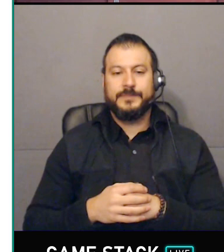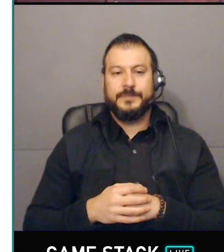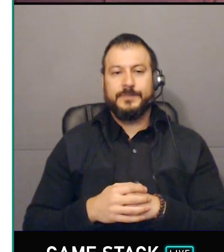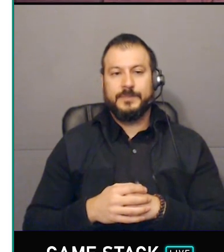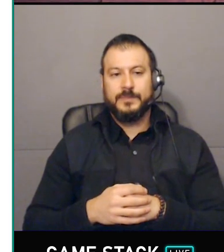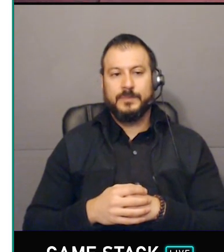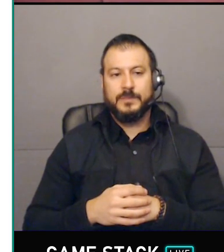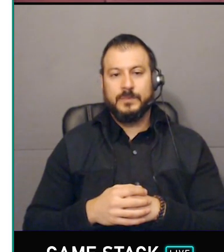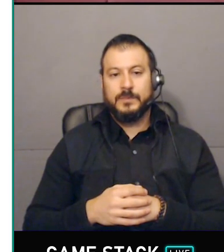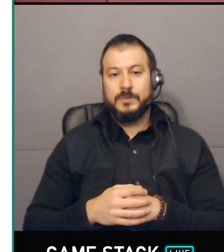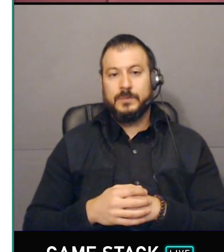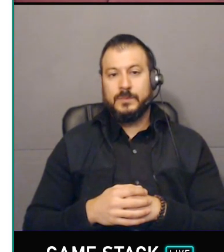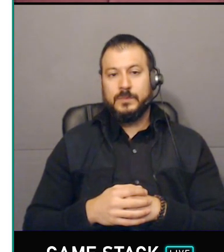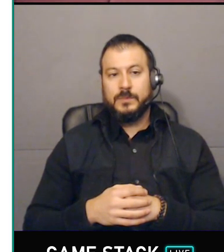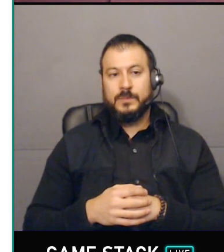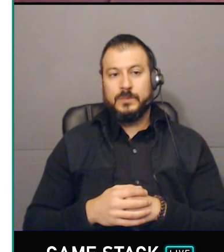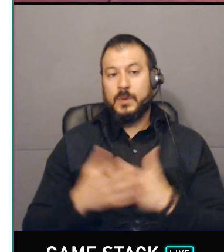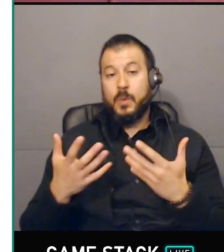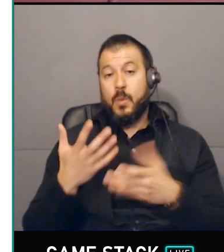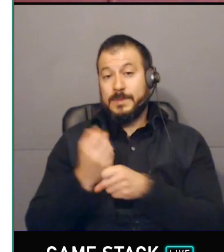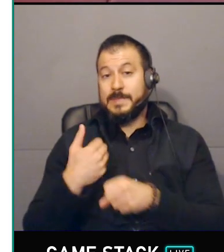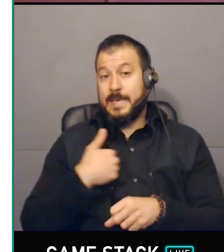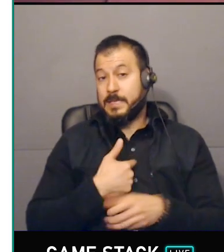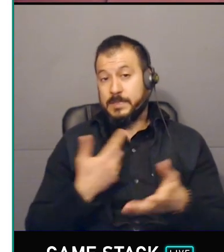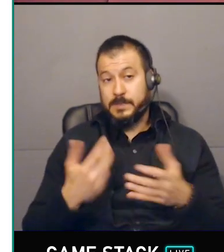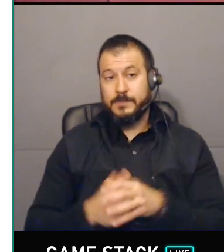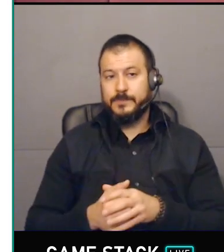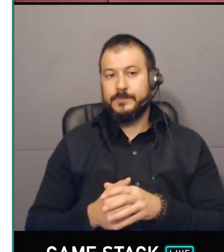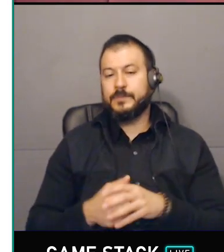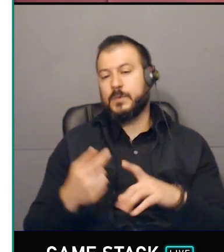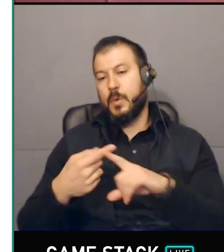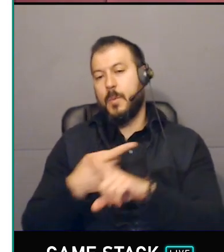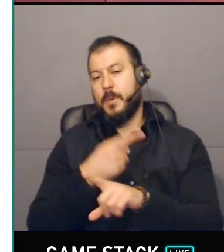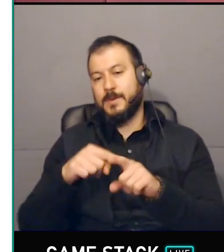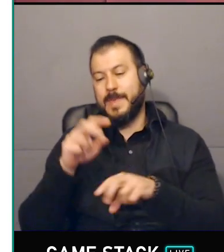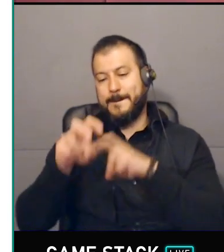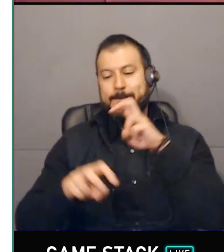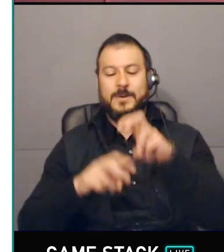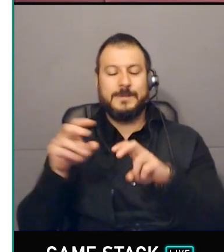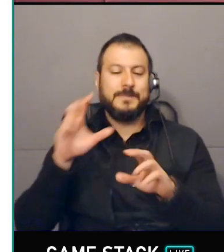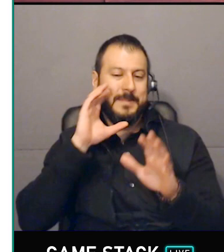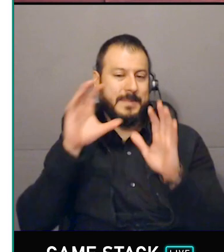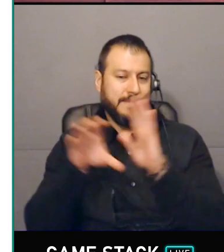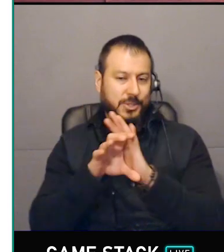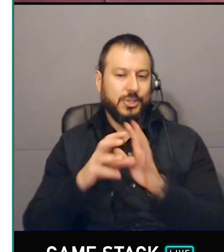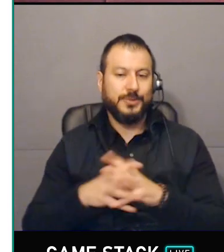So what does it get? What does this get us? So going back to the amusement park image that we